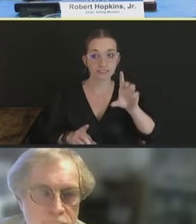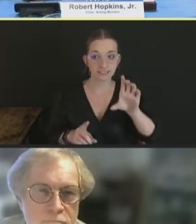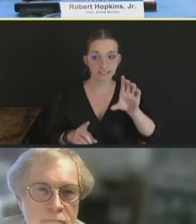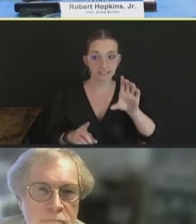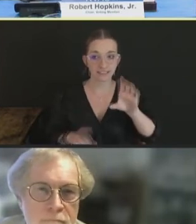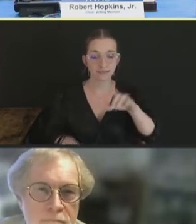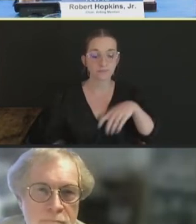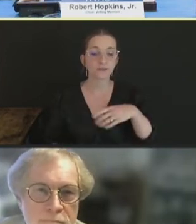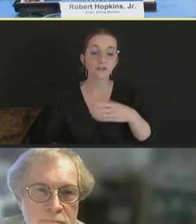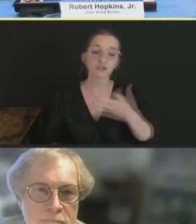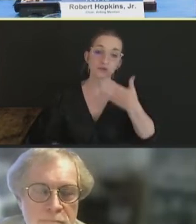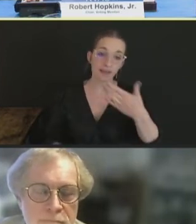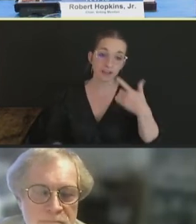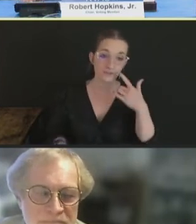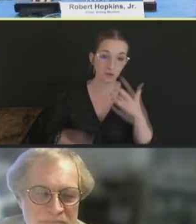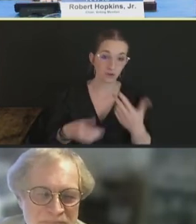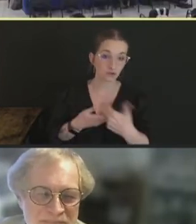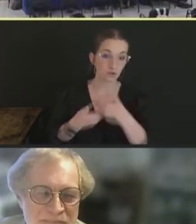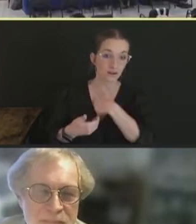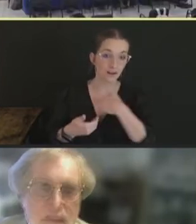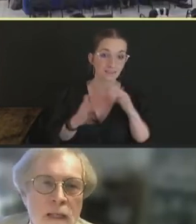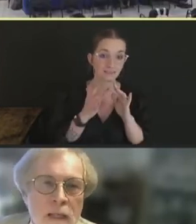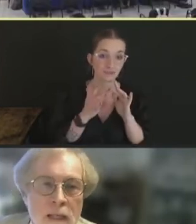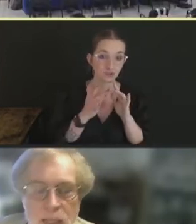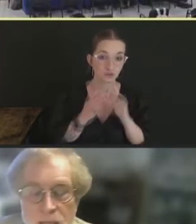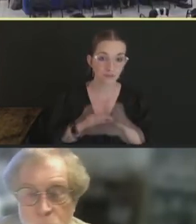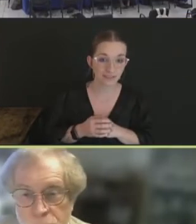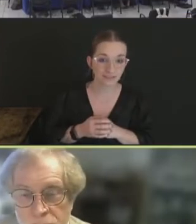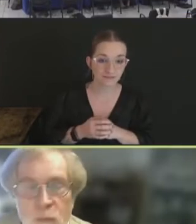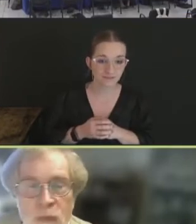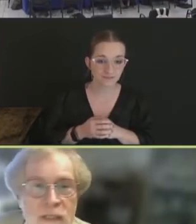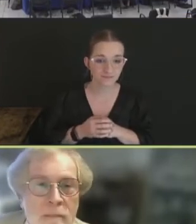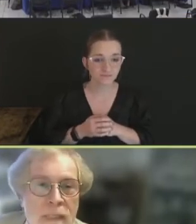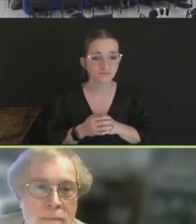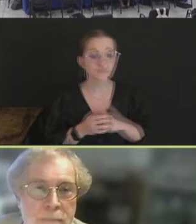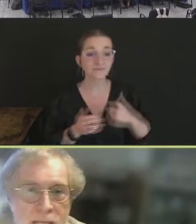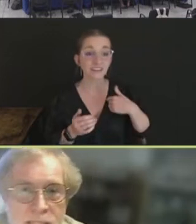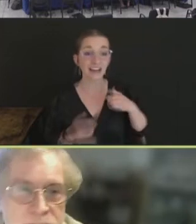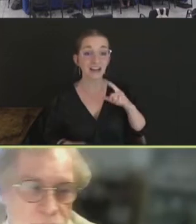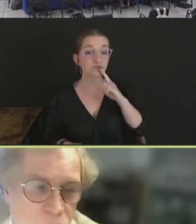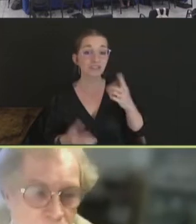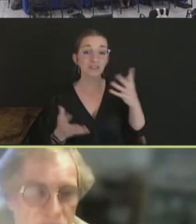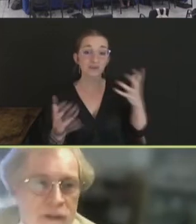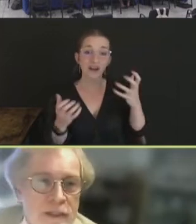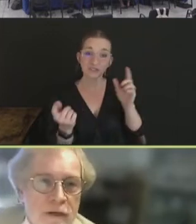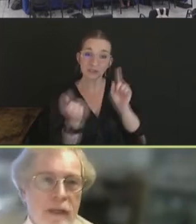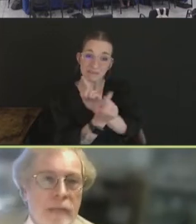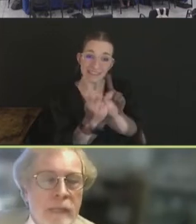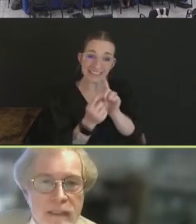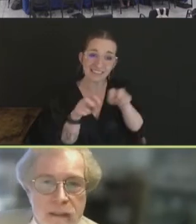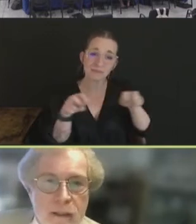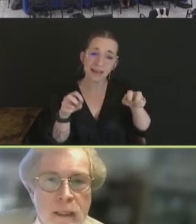Thank you for joining us virtually. Steven Wassilak: I really wanted to meet the panelists. So, I'm very sorry, I'm not there.